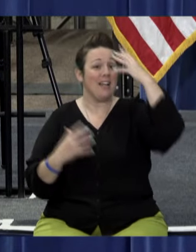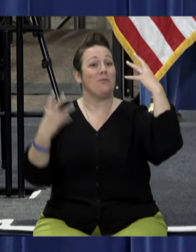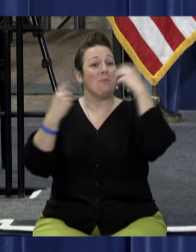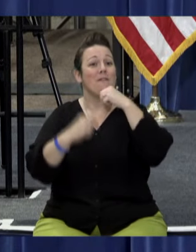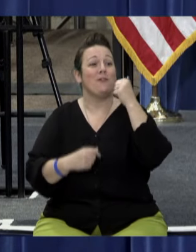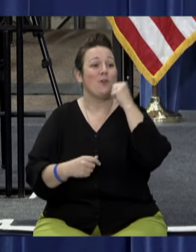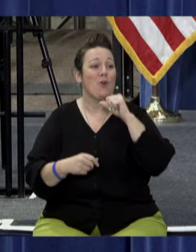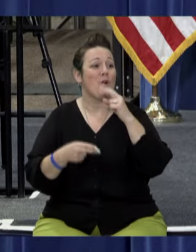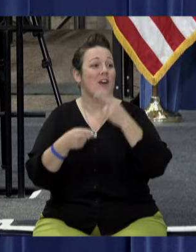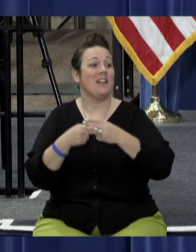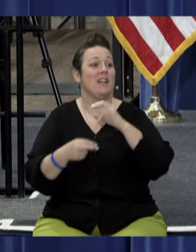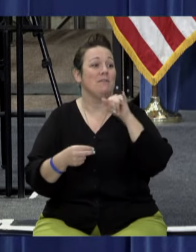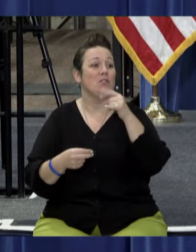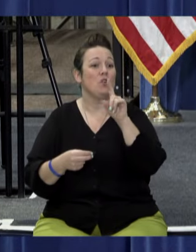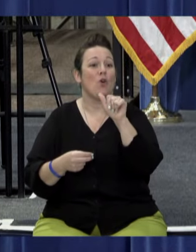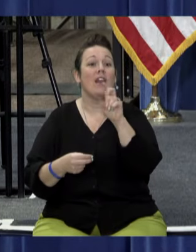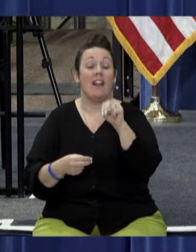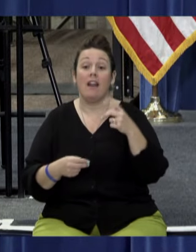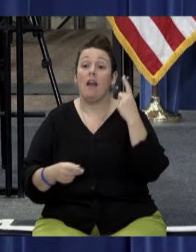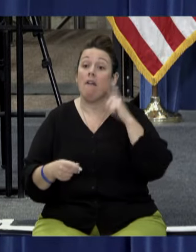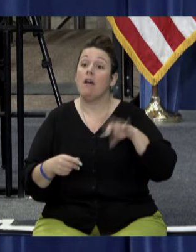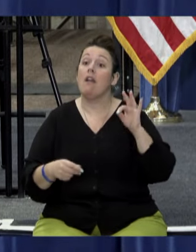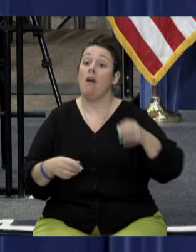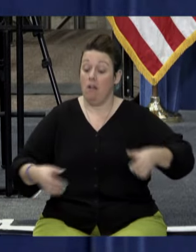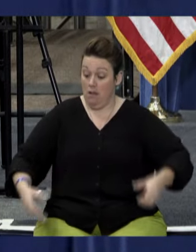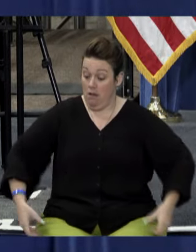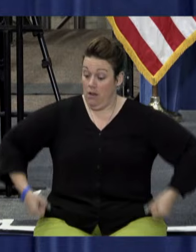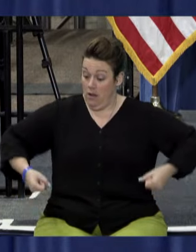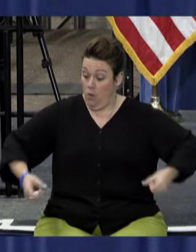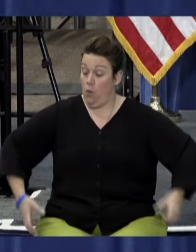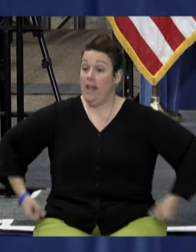I found out for those in a wheelchair that 12 inches might as well be 12 miles because